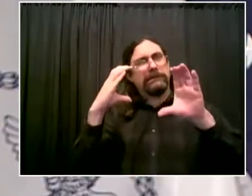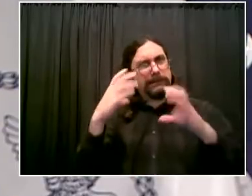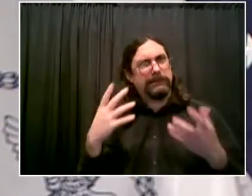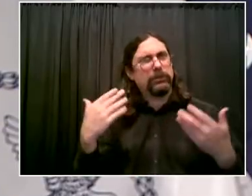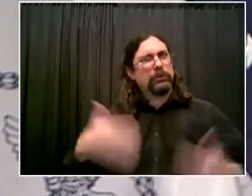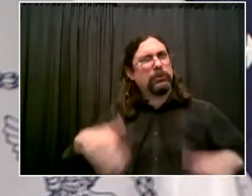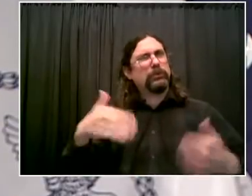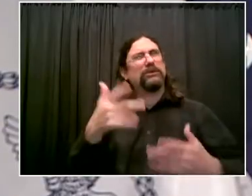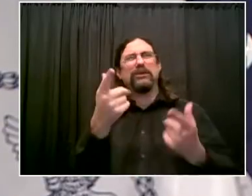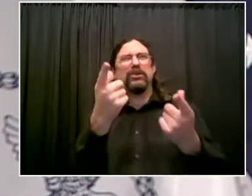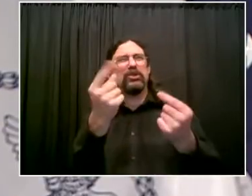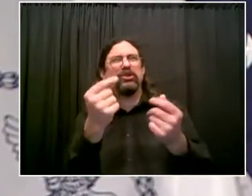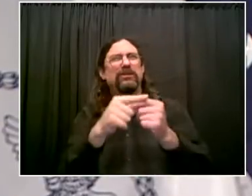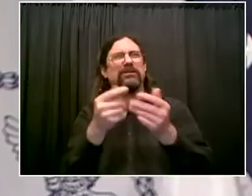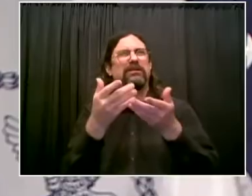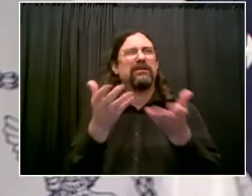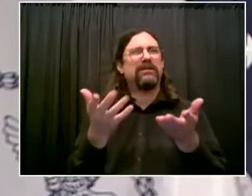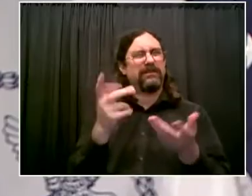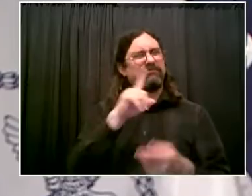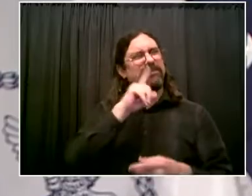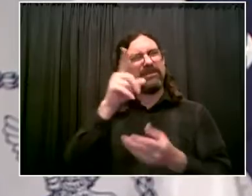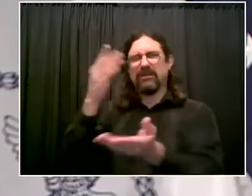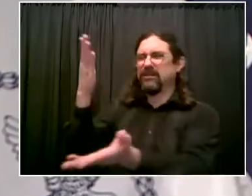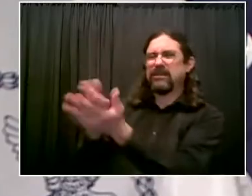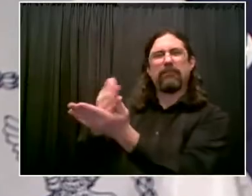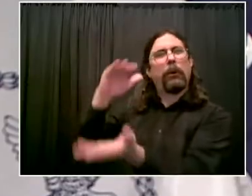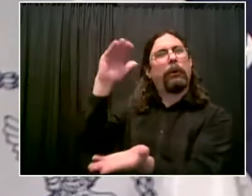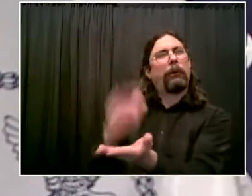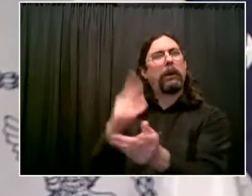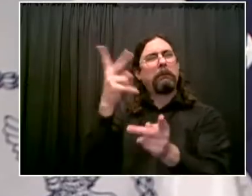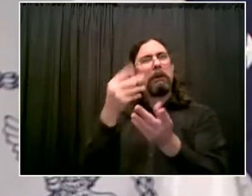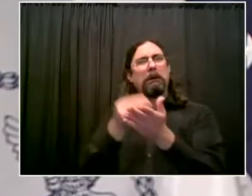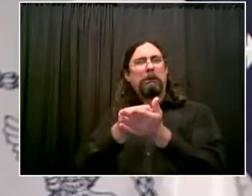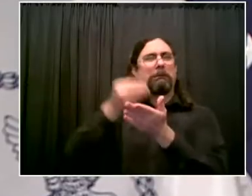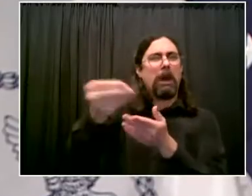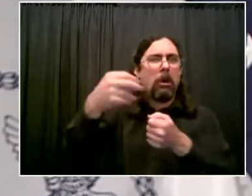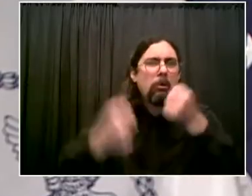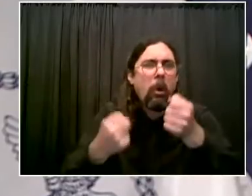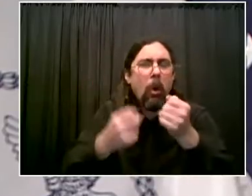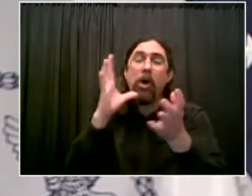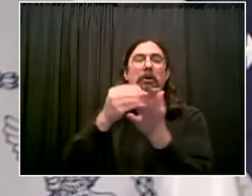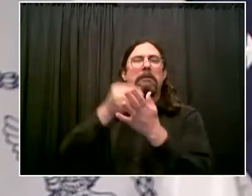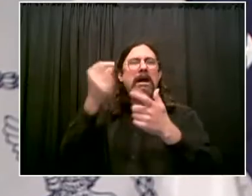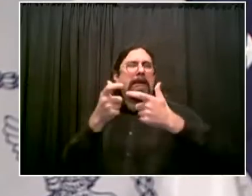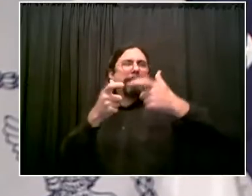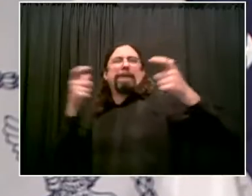WE DO, ARTHUR, WE NEED MORE AND BETTER MASS TRANSIT OPTNSIO. WE'VE EXPANDED BUS SERVICE